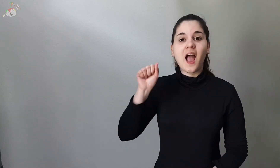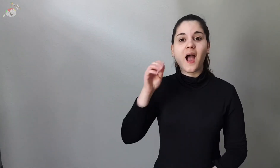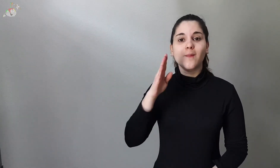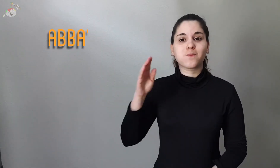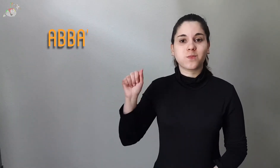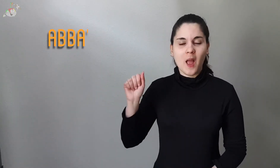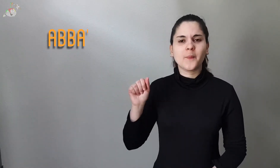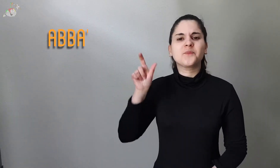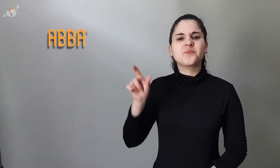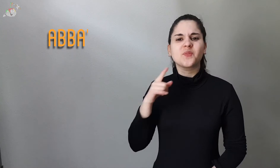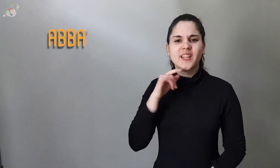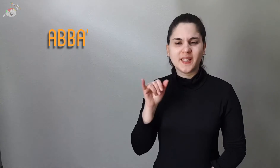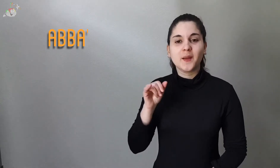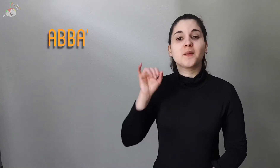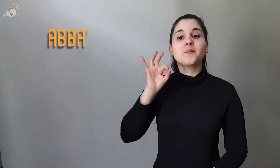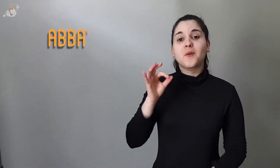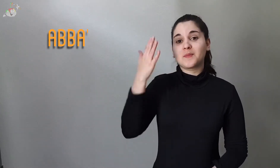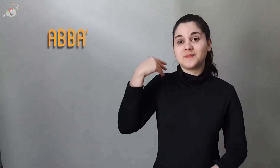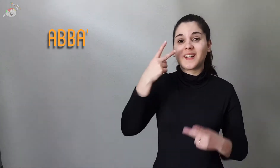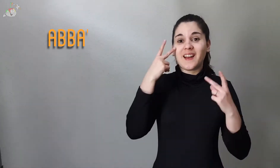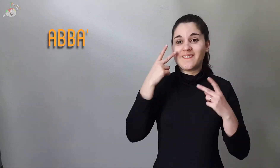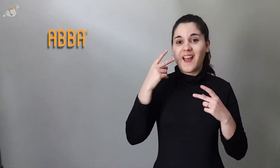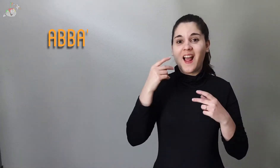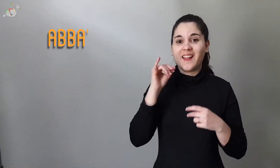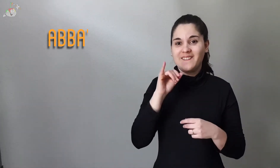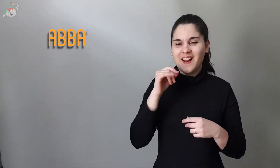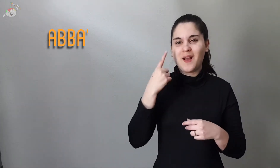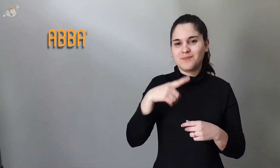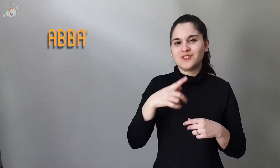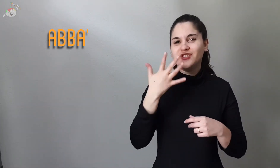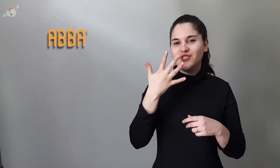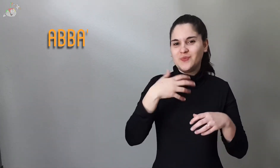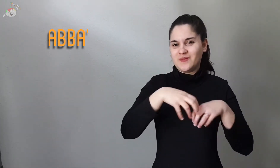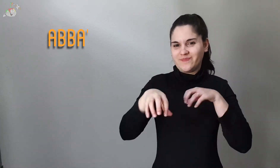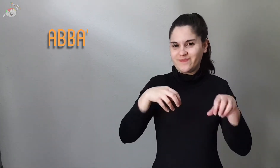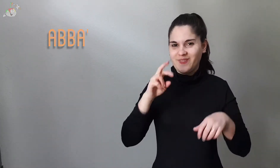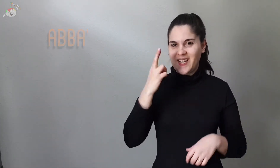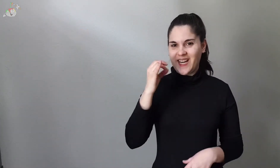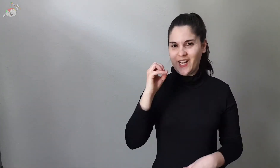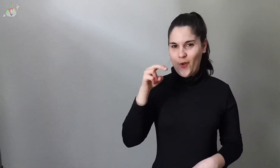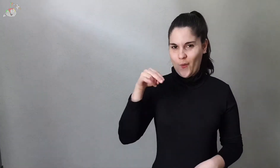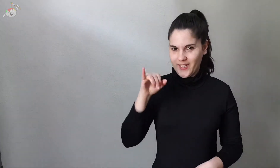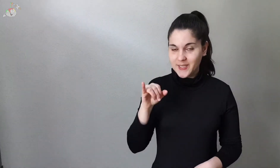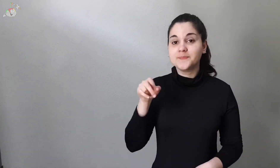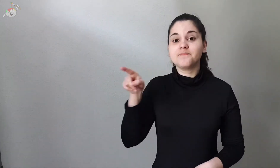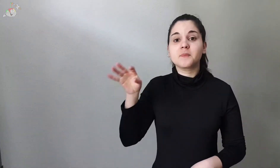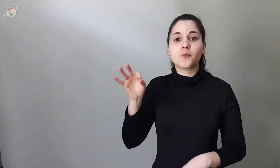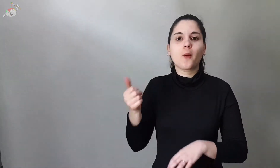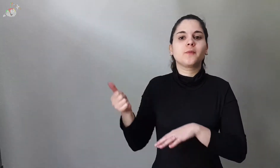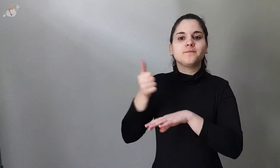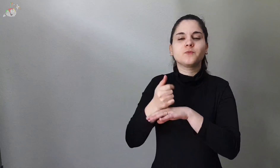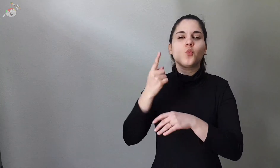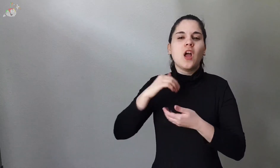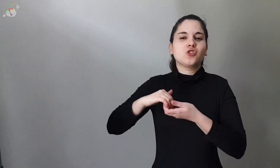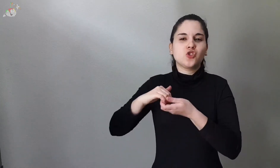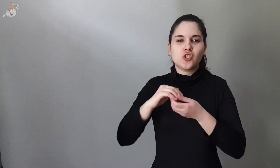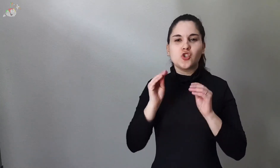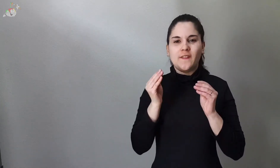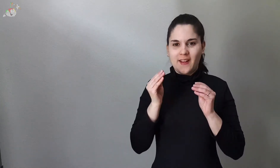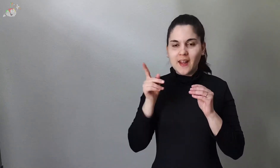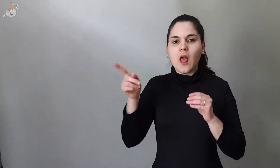When the Ivrea carnival was made up of 5 districts, the Abbà was at the head of a youth association